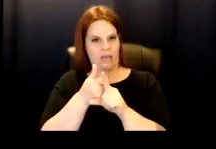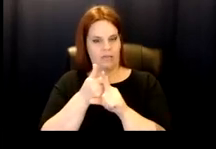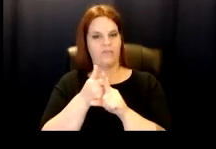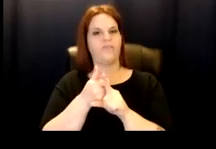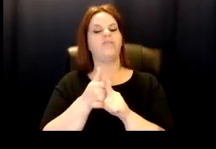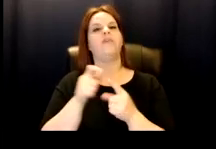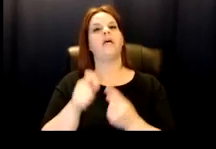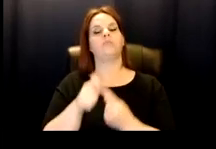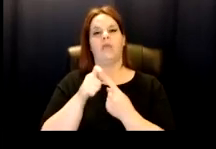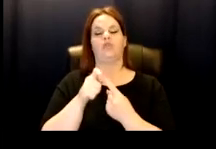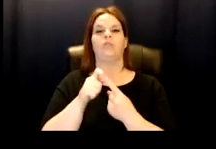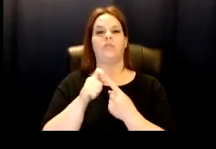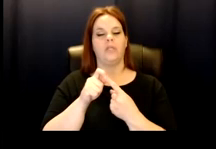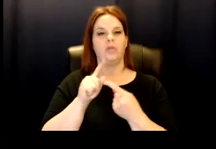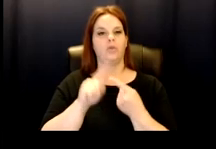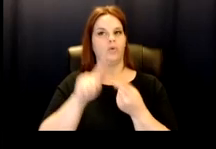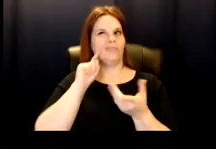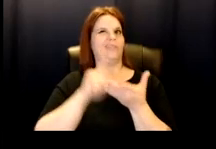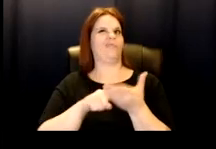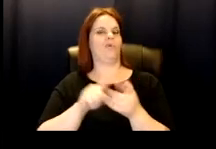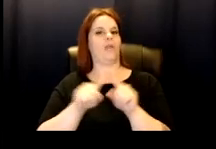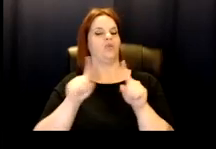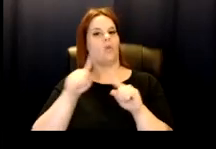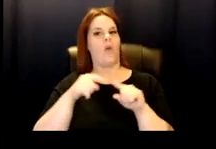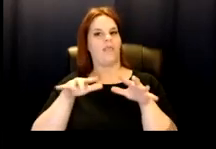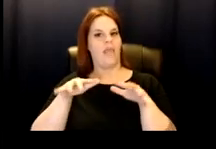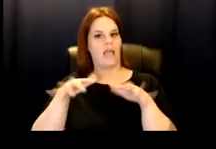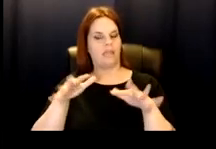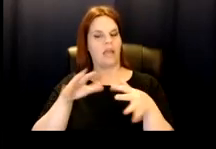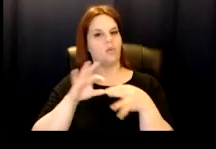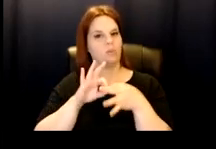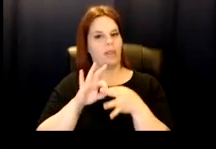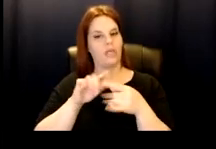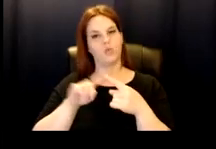Especially to differentiate between when the anxiety was related to the disability and